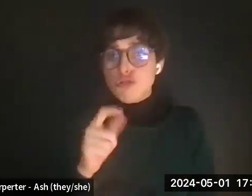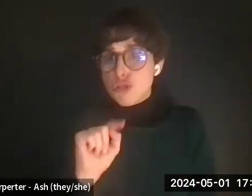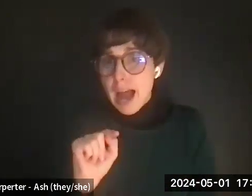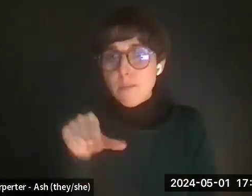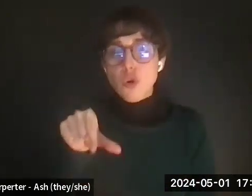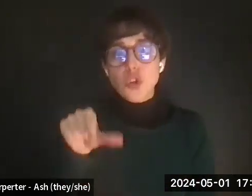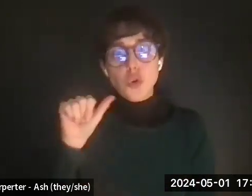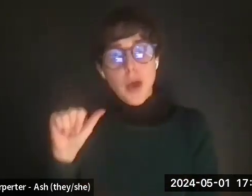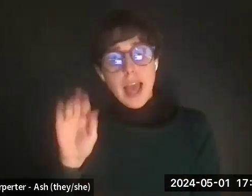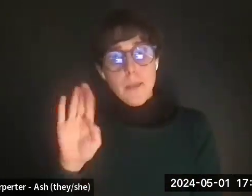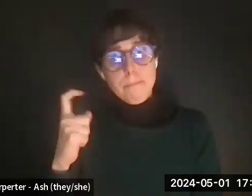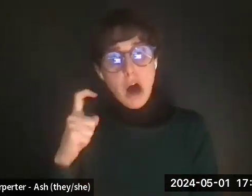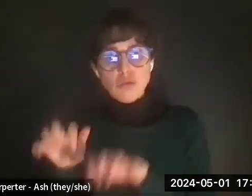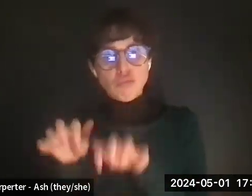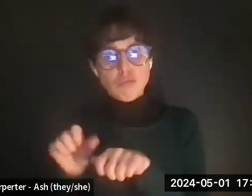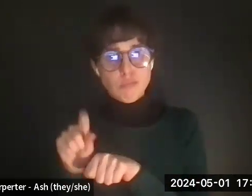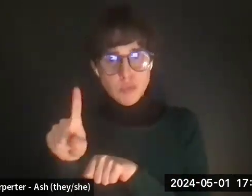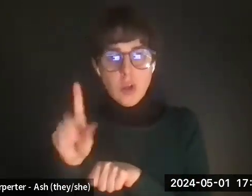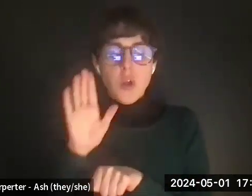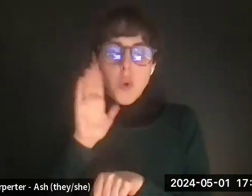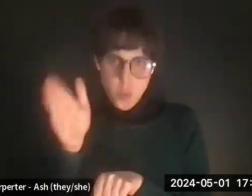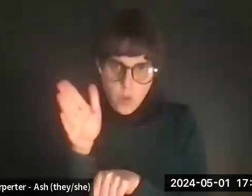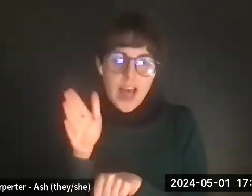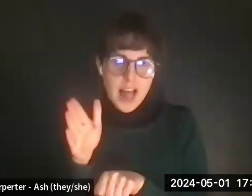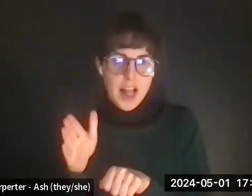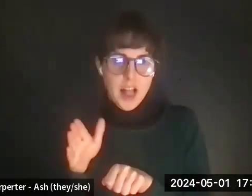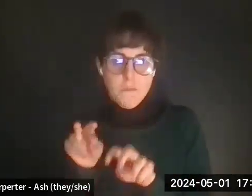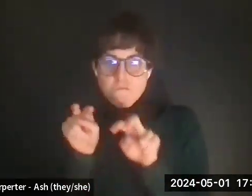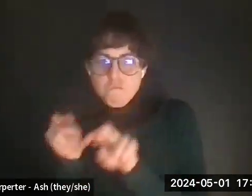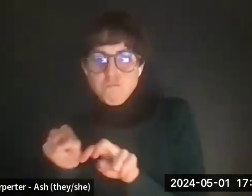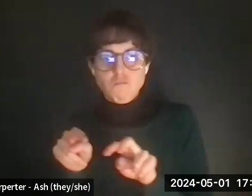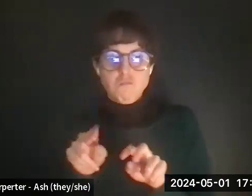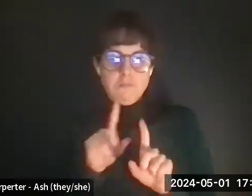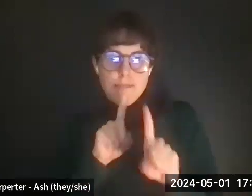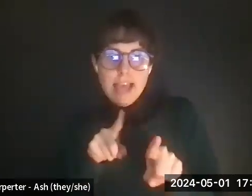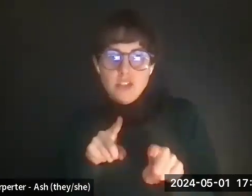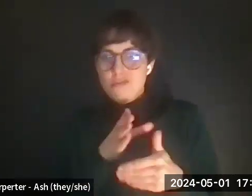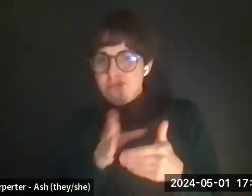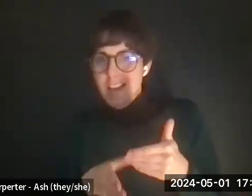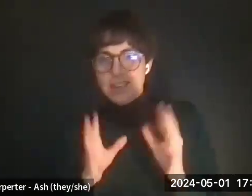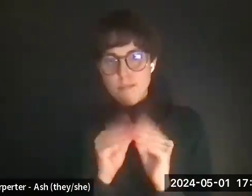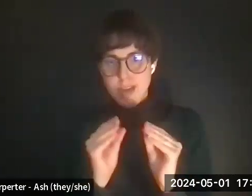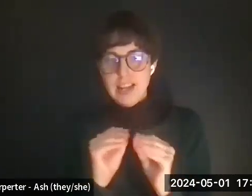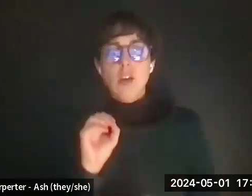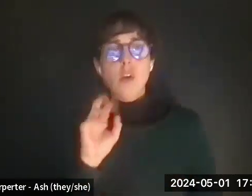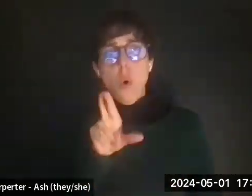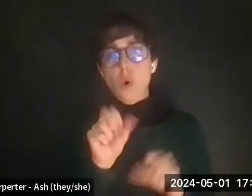to follow up after the meeting. Or you can email the program manager for from your profession. We have listed the names